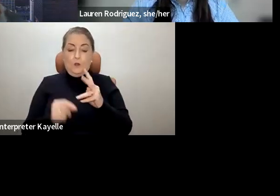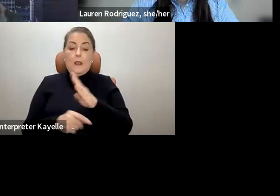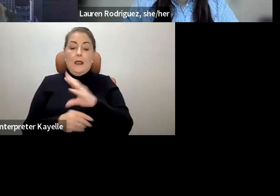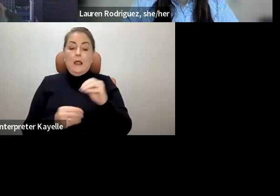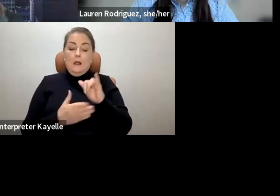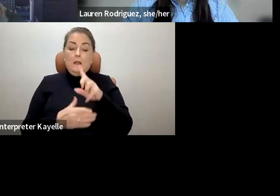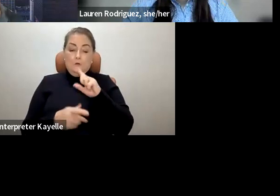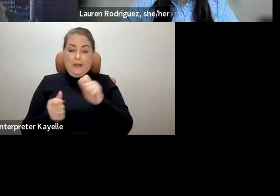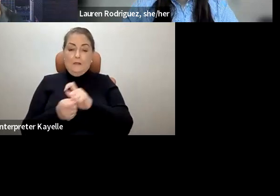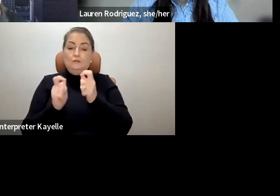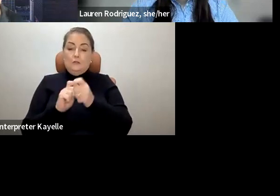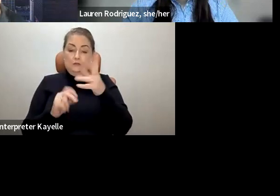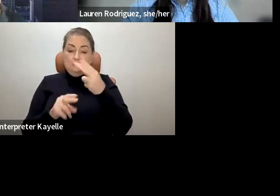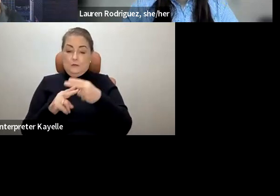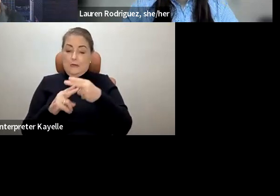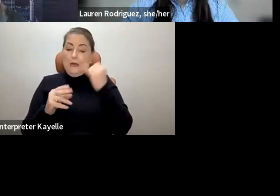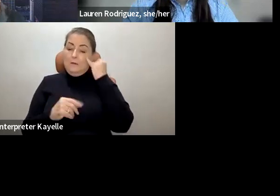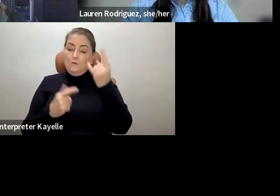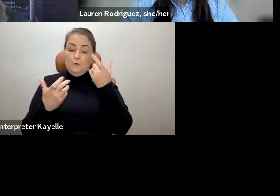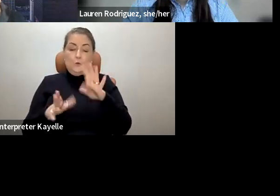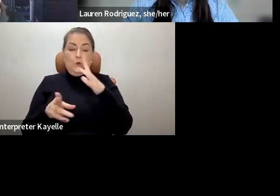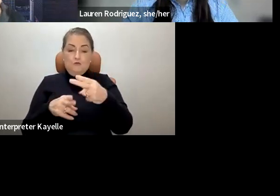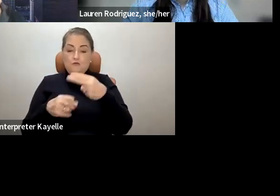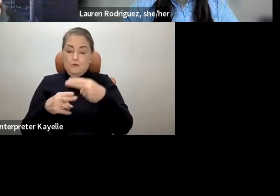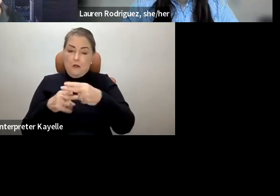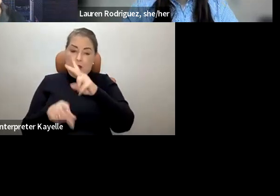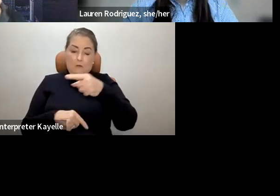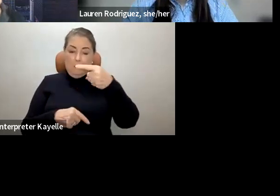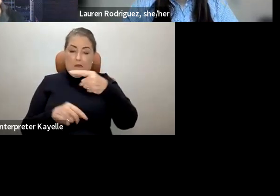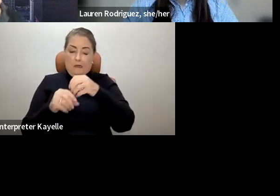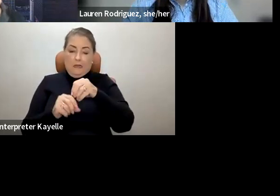live transcript. Live transcription is available for